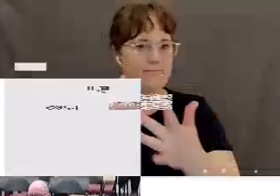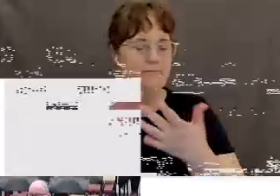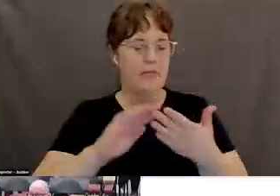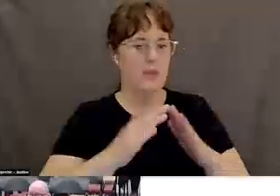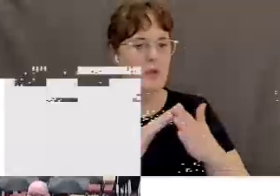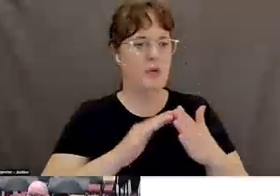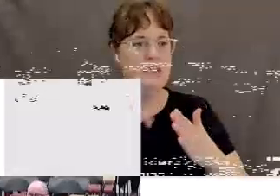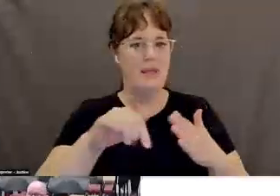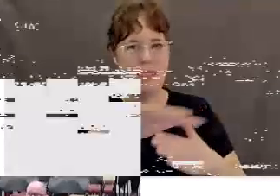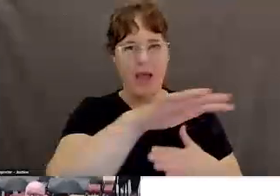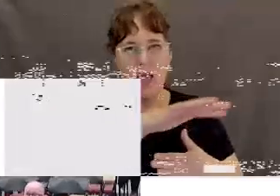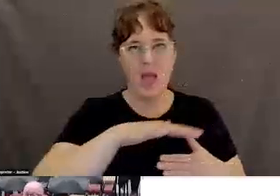Boardroom: Officials and our board.